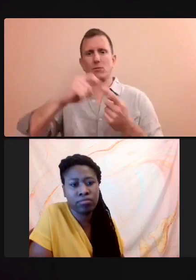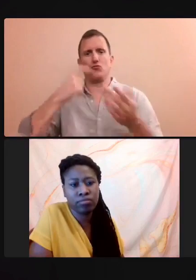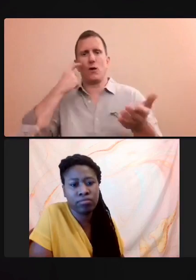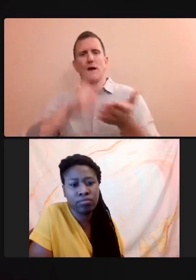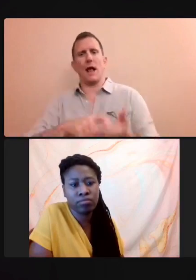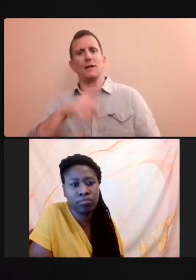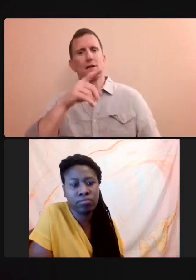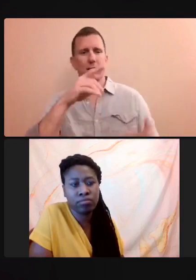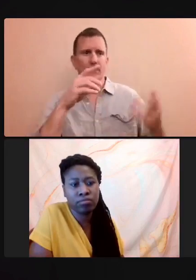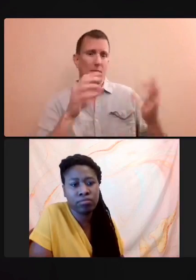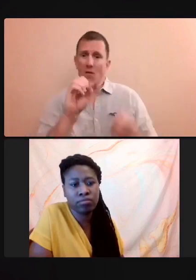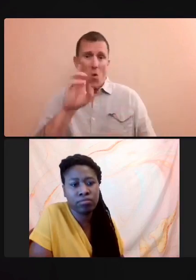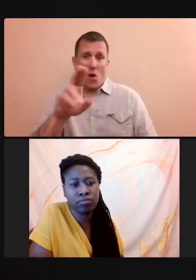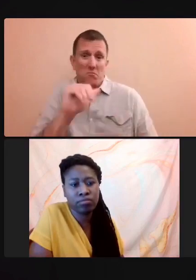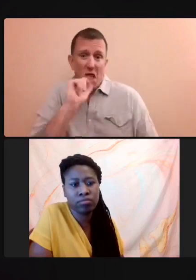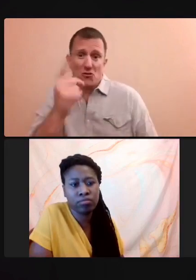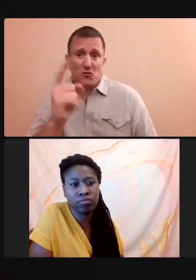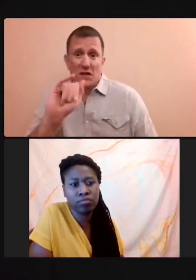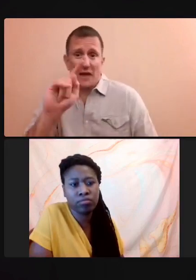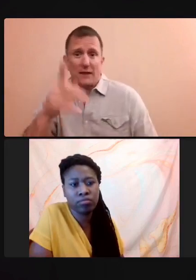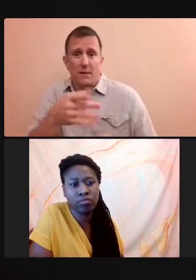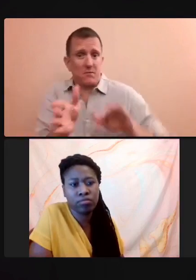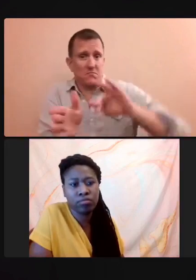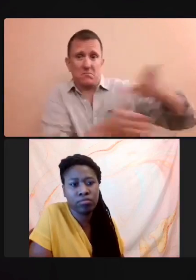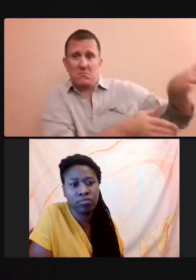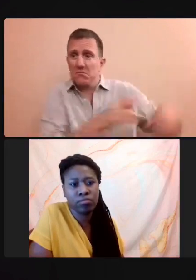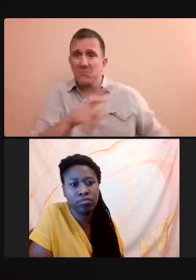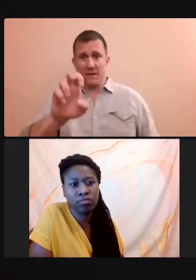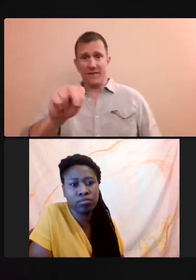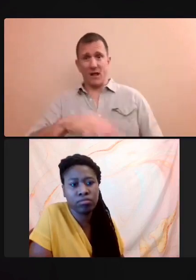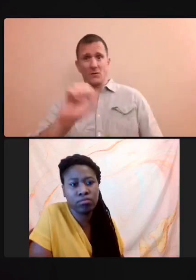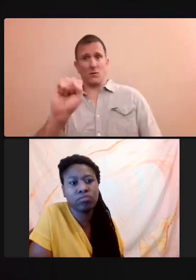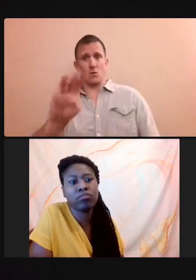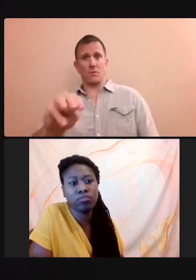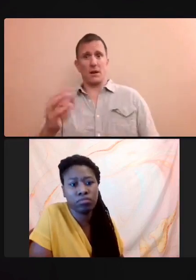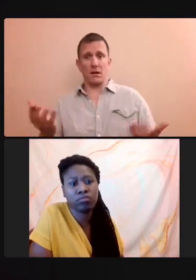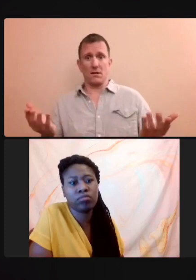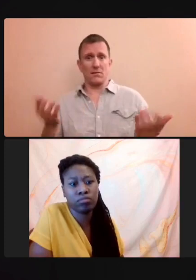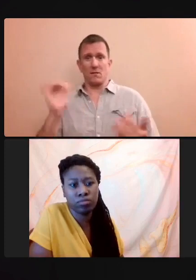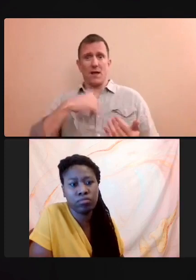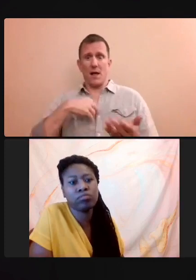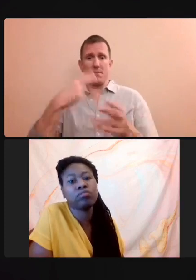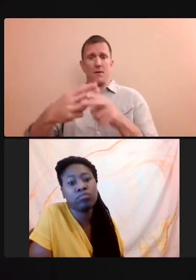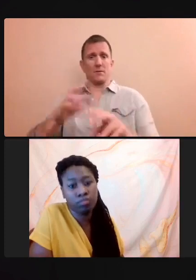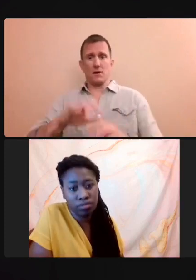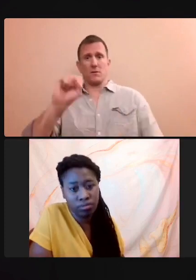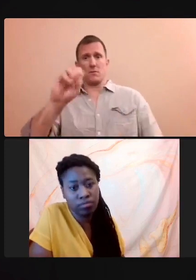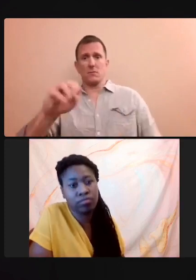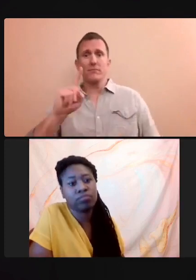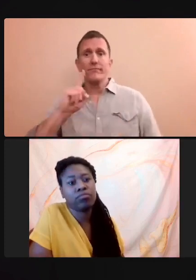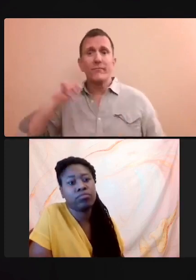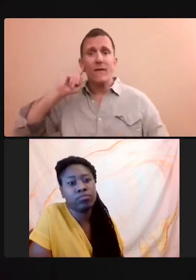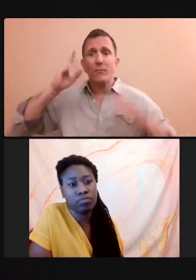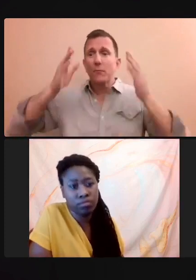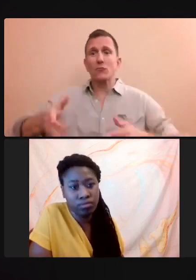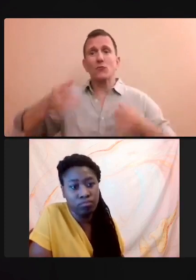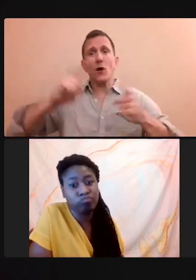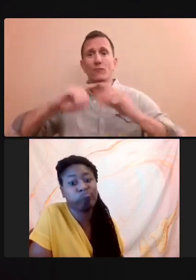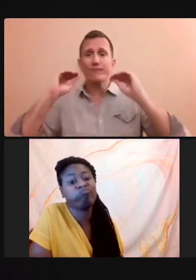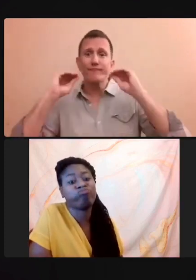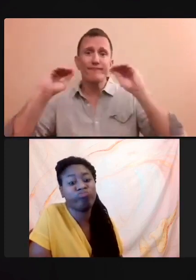a comment. Yes.